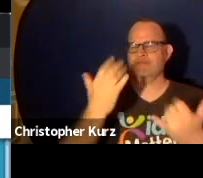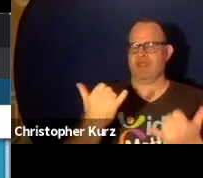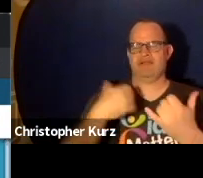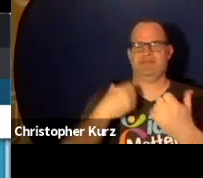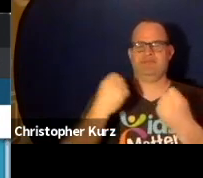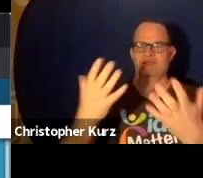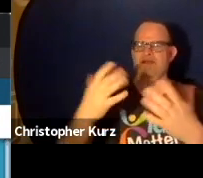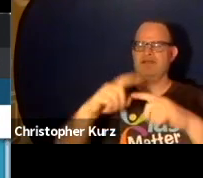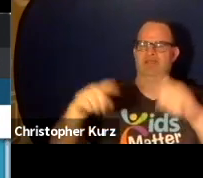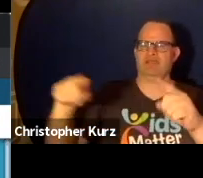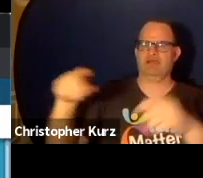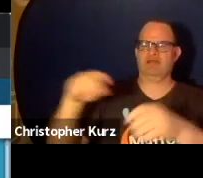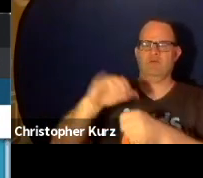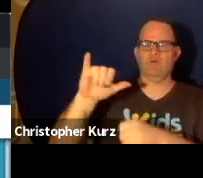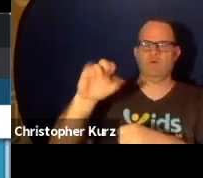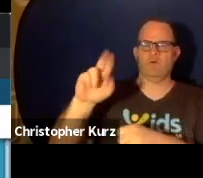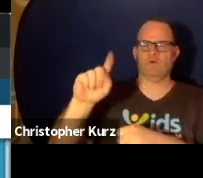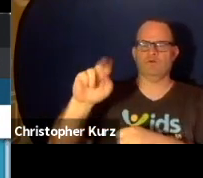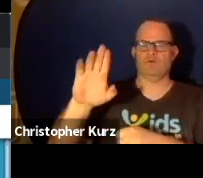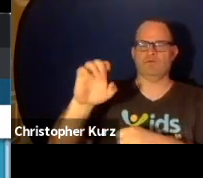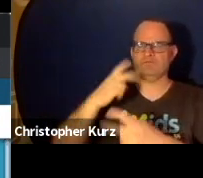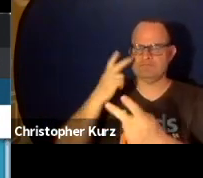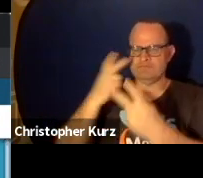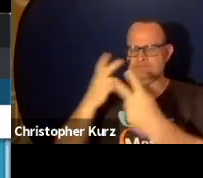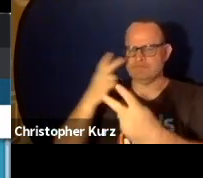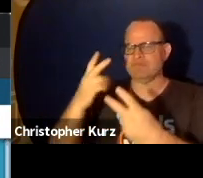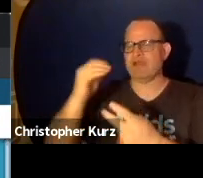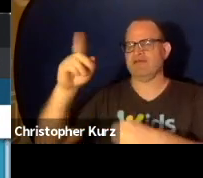We do hope that hearing members of the world will not